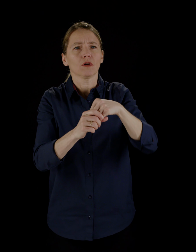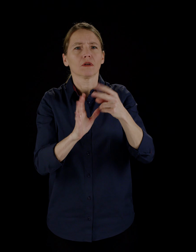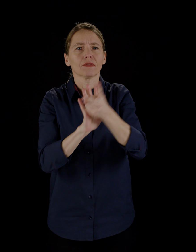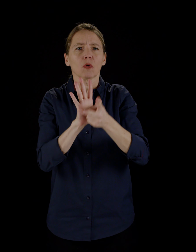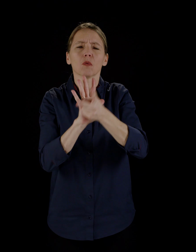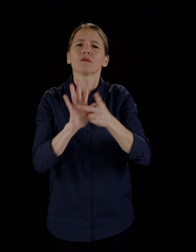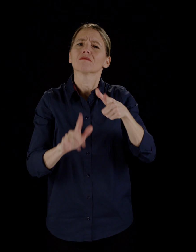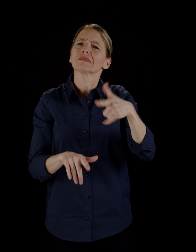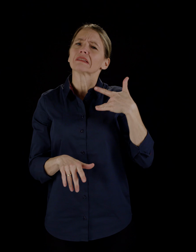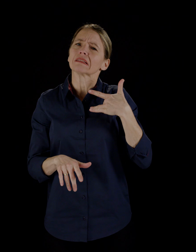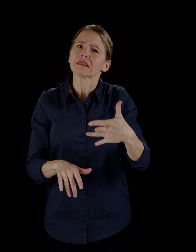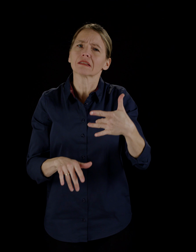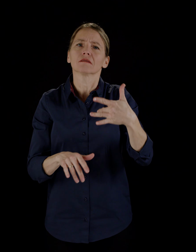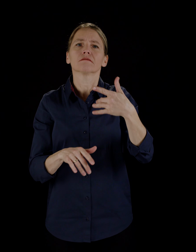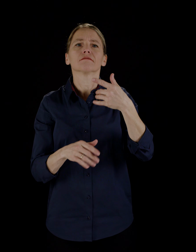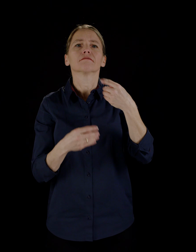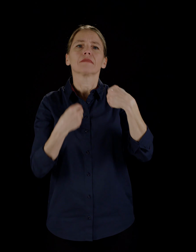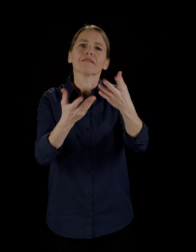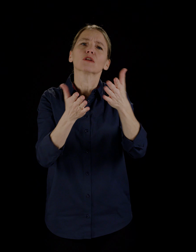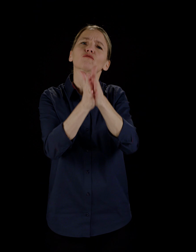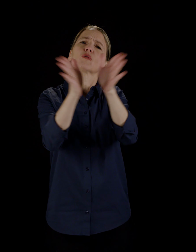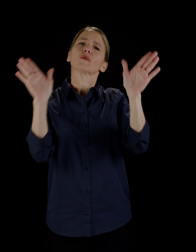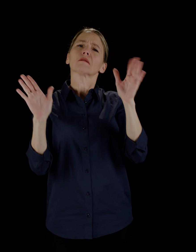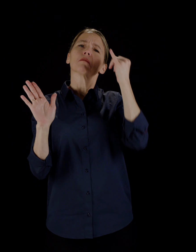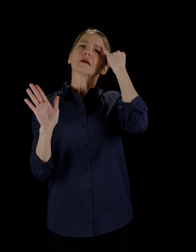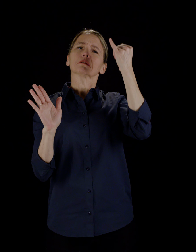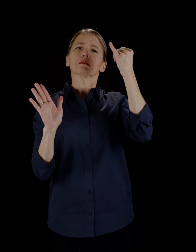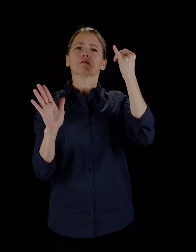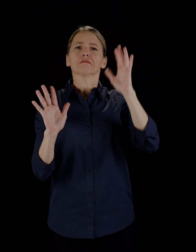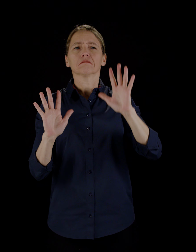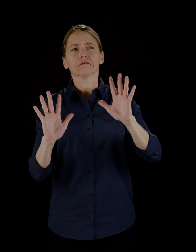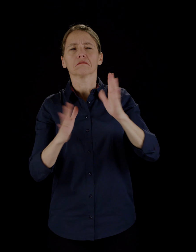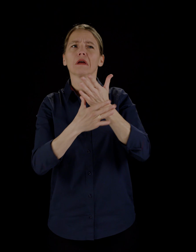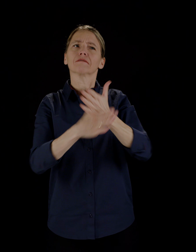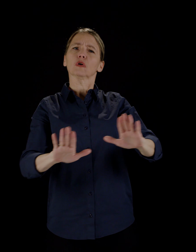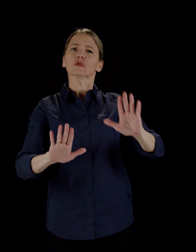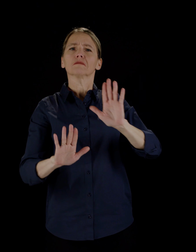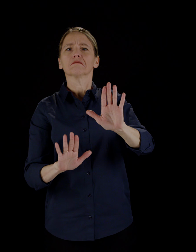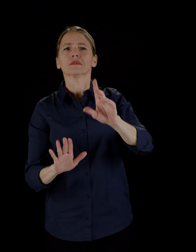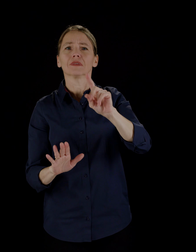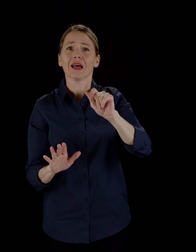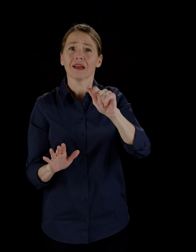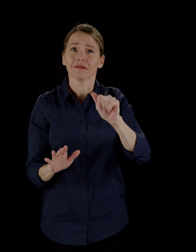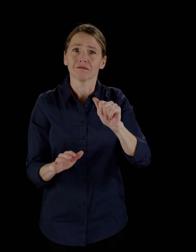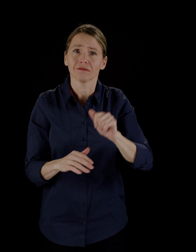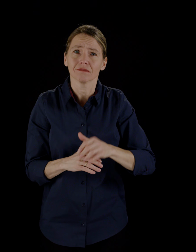intended to give a general idea of average data consumption and should not be relied on.